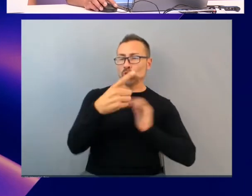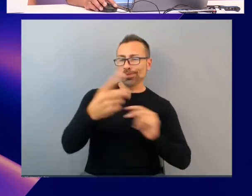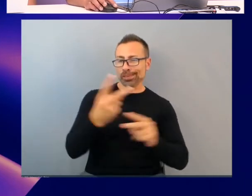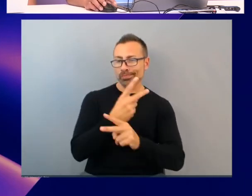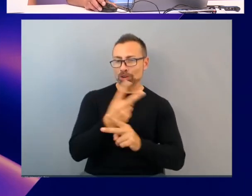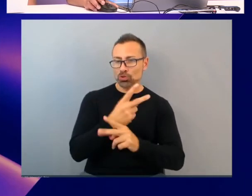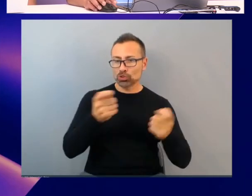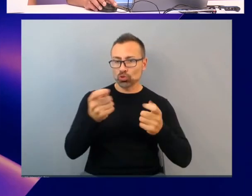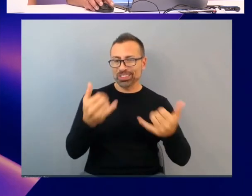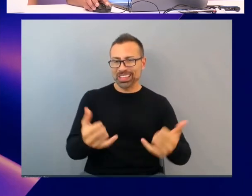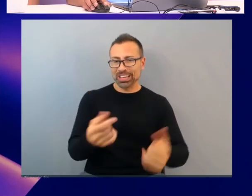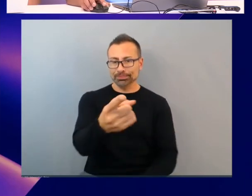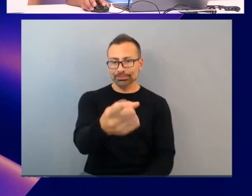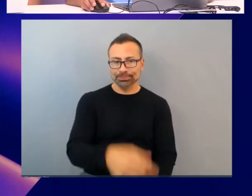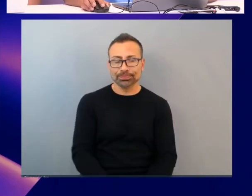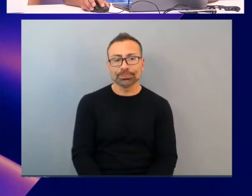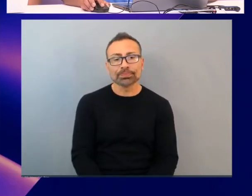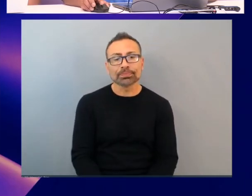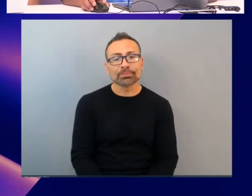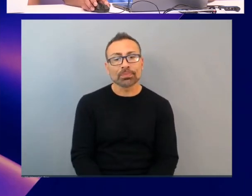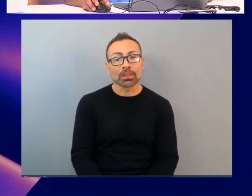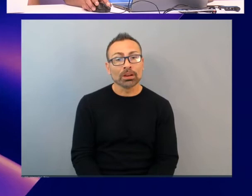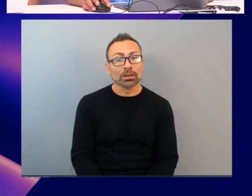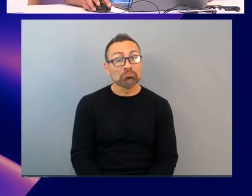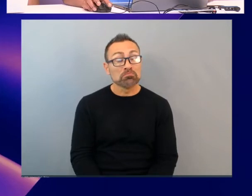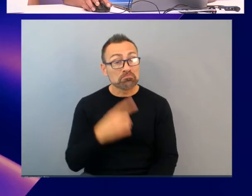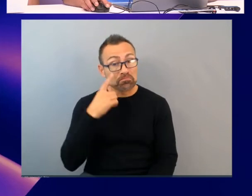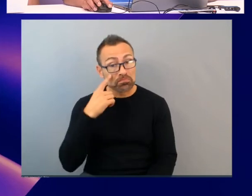[AM] Yeah, let's check it out. Yeah, this is the AWS Management Console.